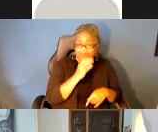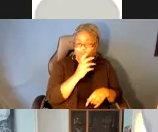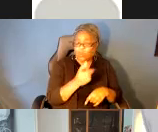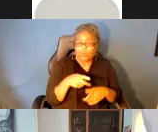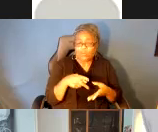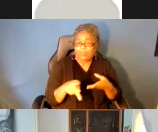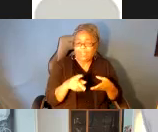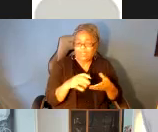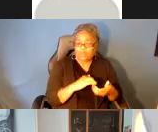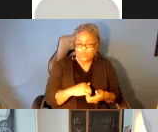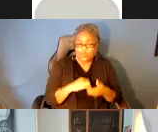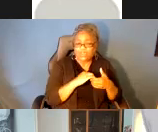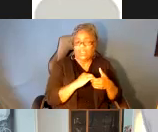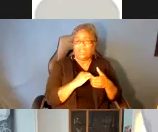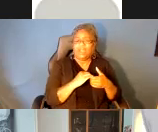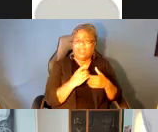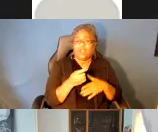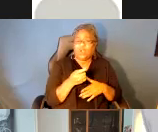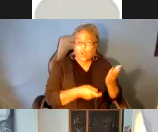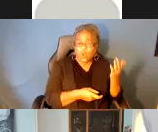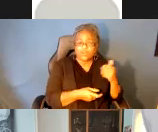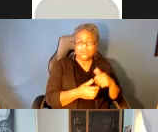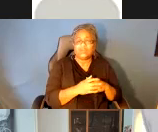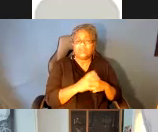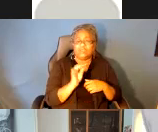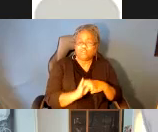such as servers or insurance inclusive of alcohol,